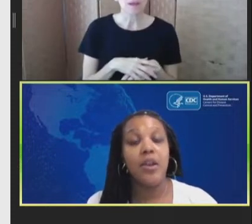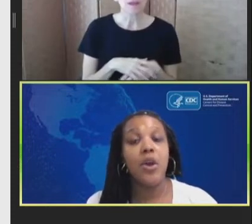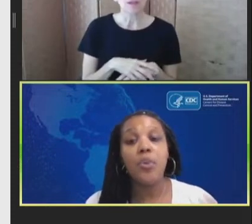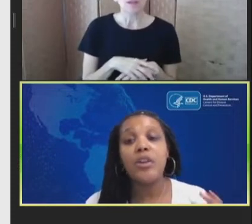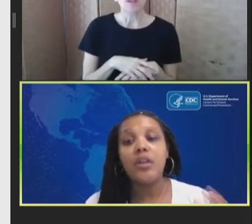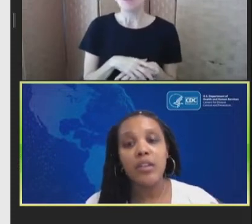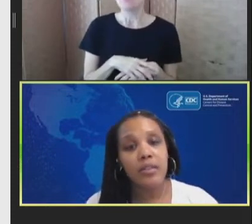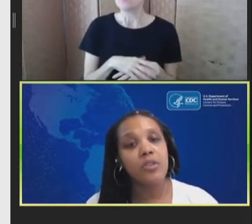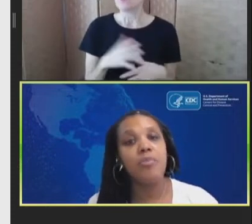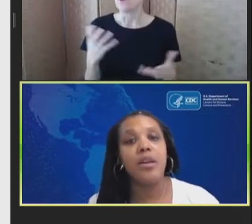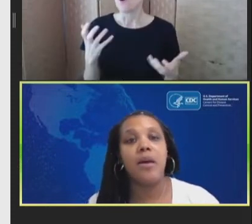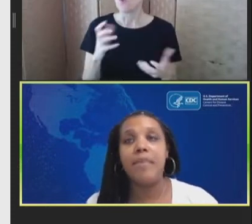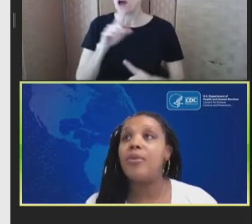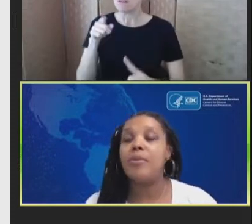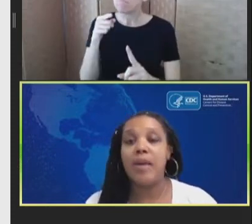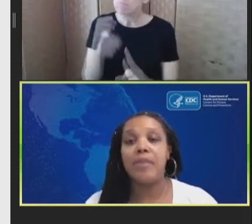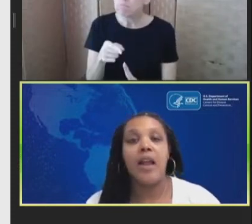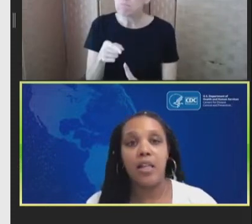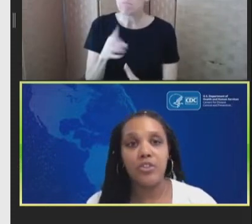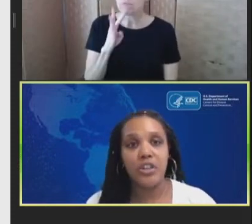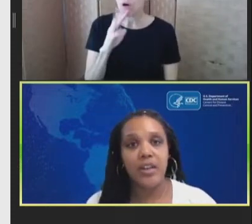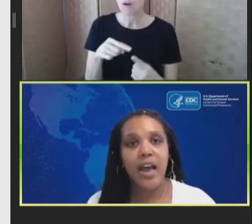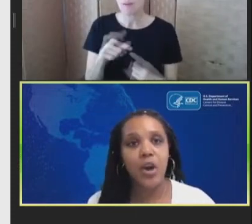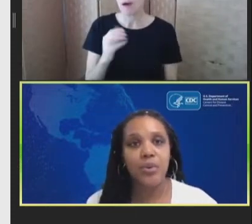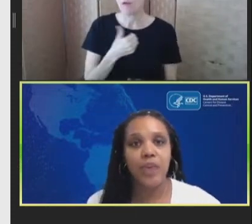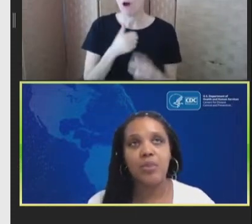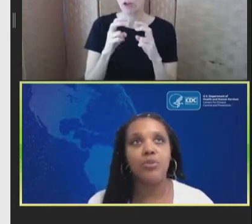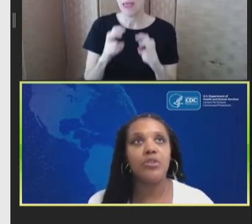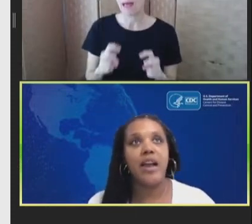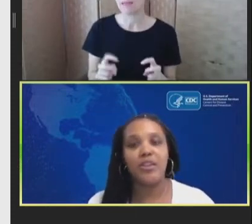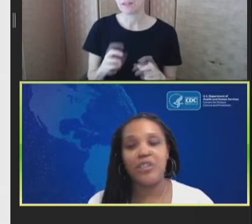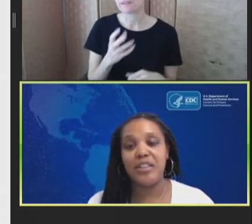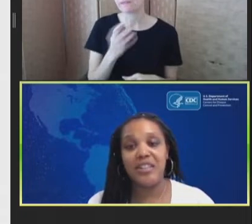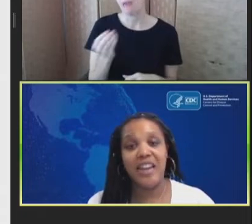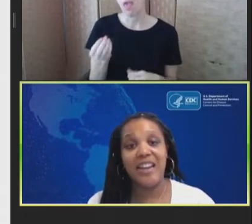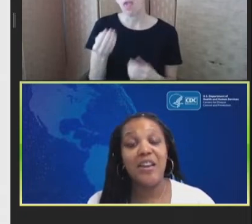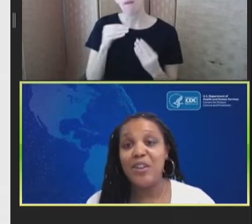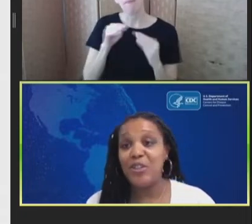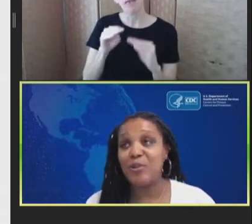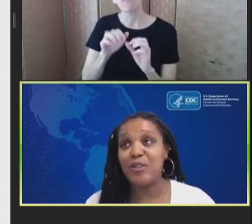that we talked a little bit about the methodology and how we were able to actually attain the